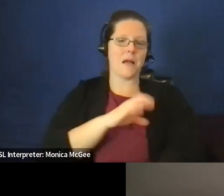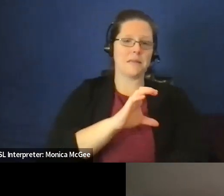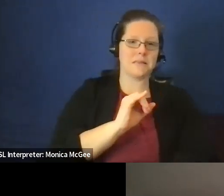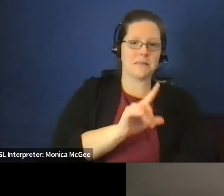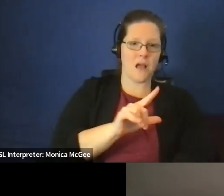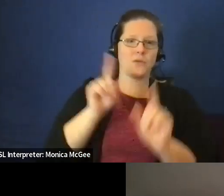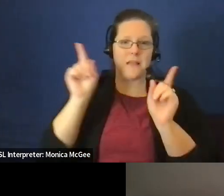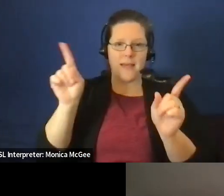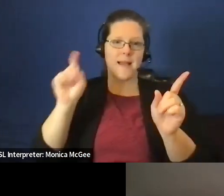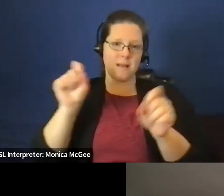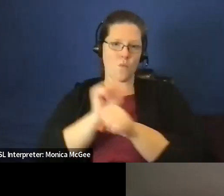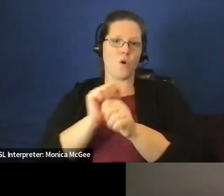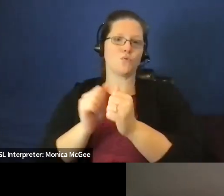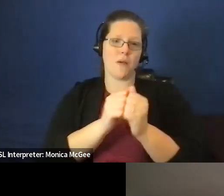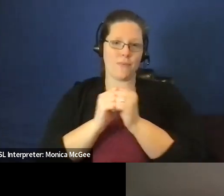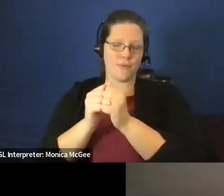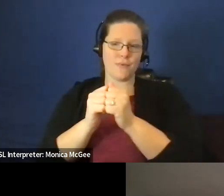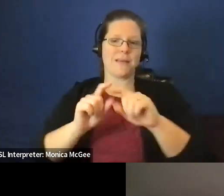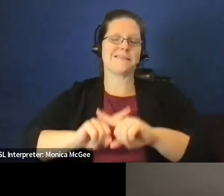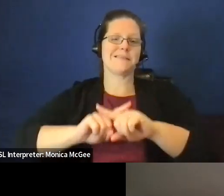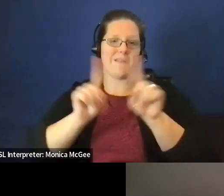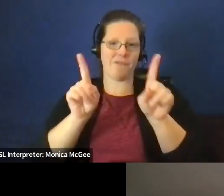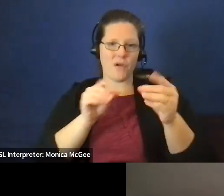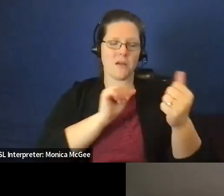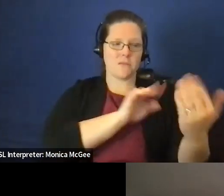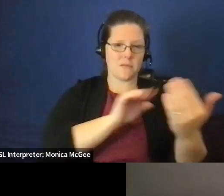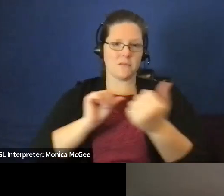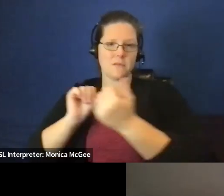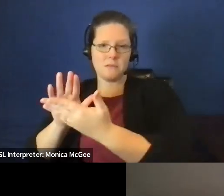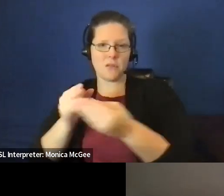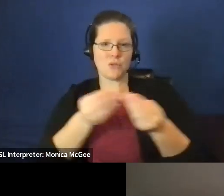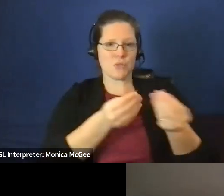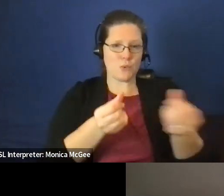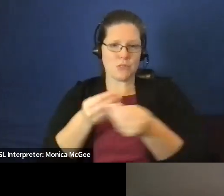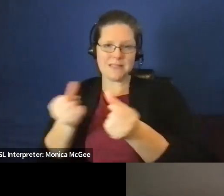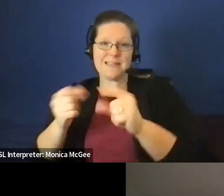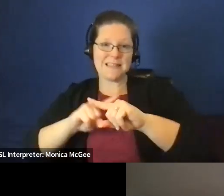and counties need to work together.